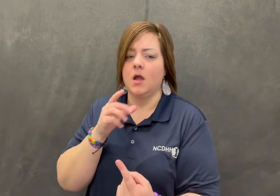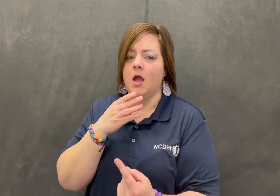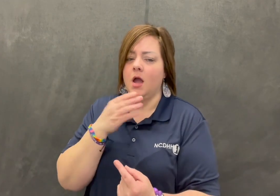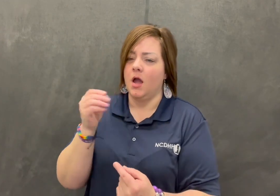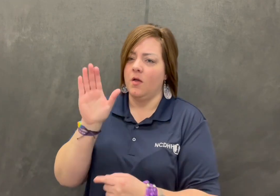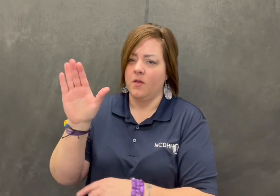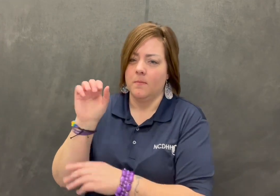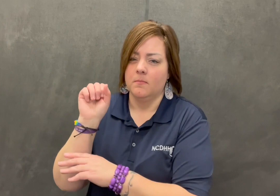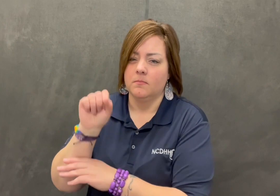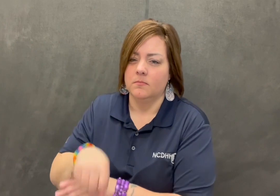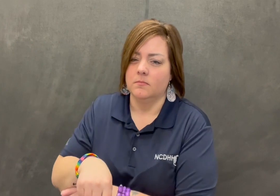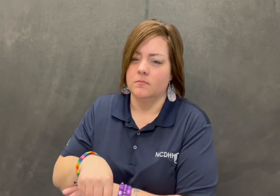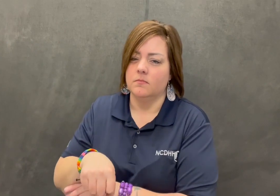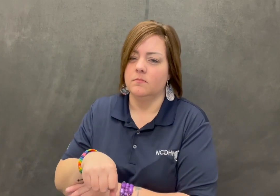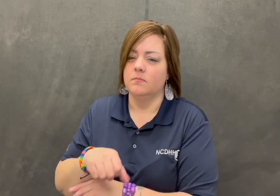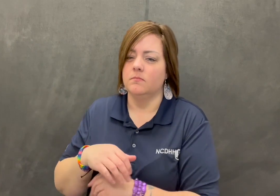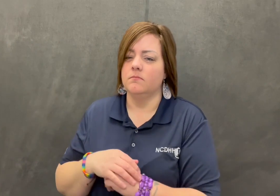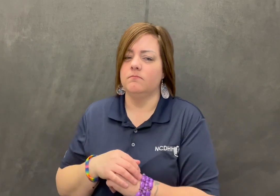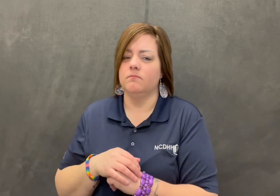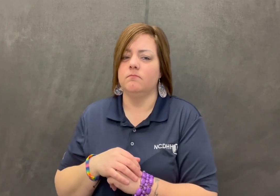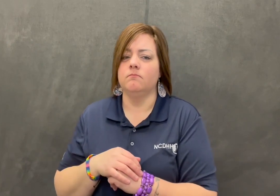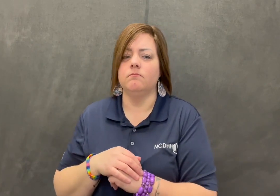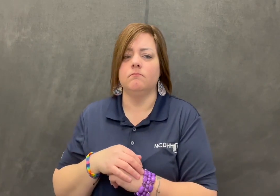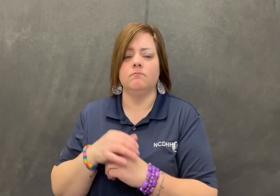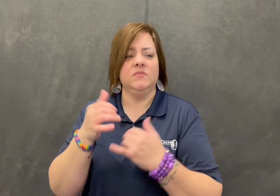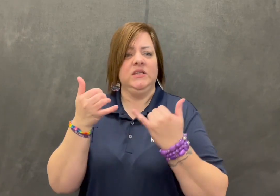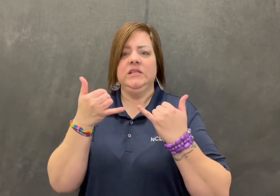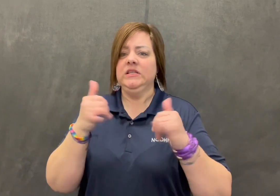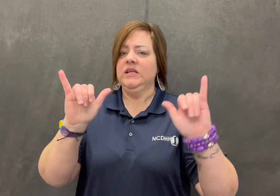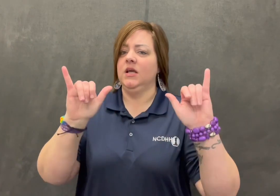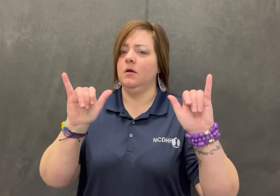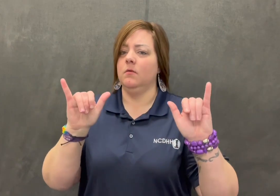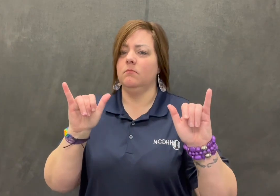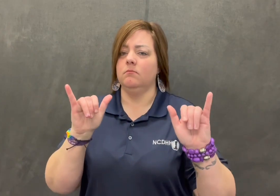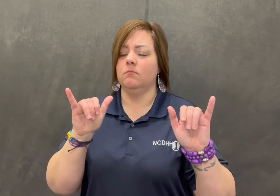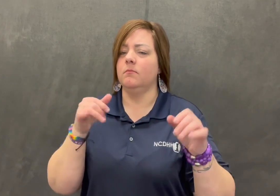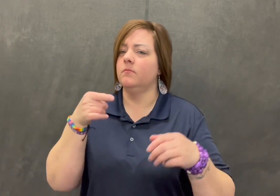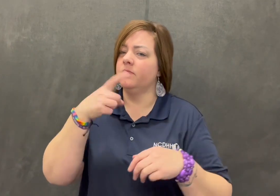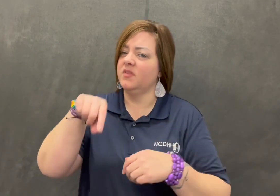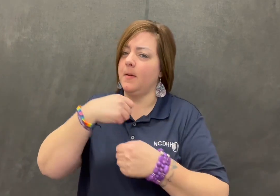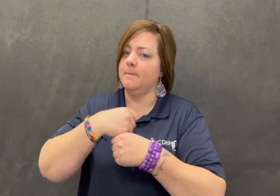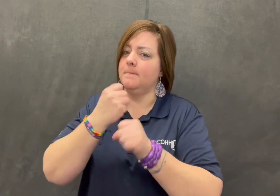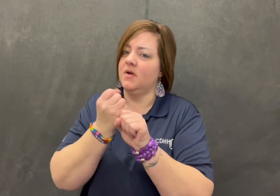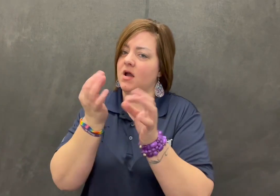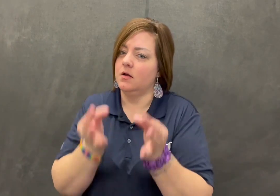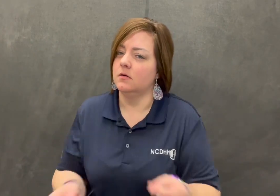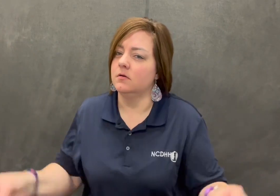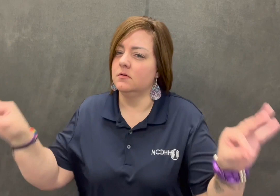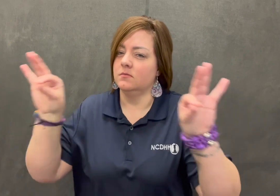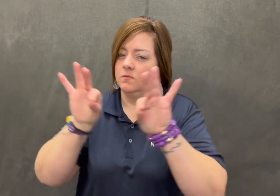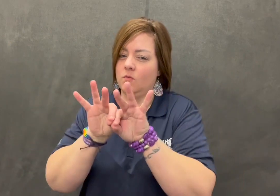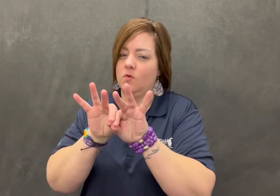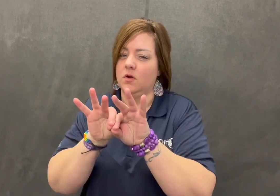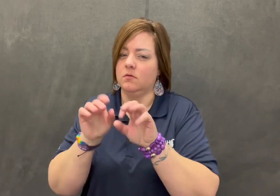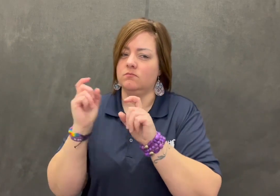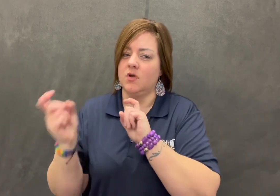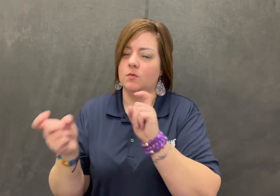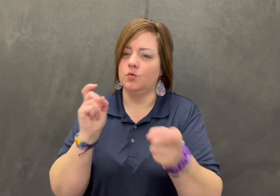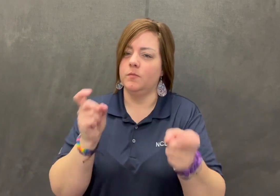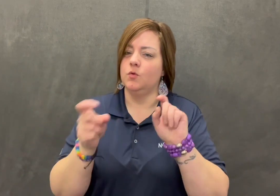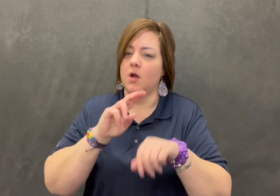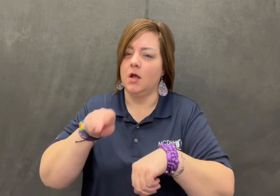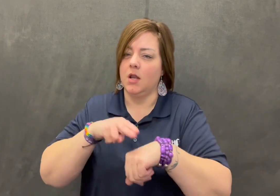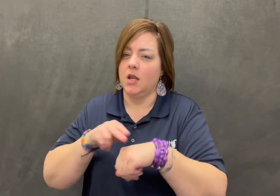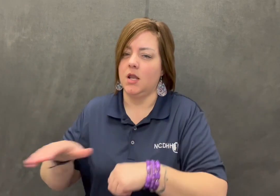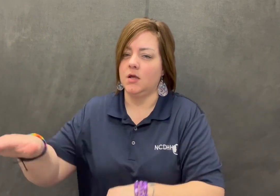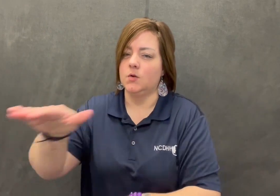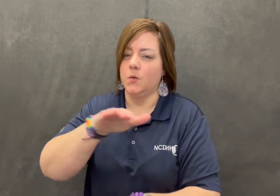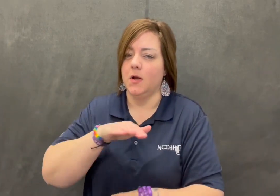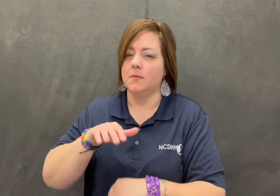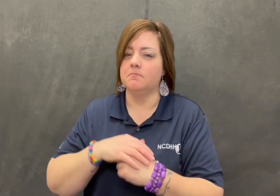and despite the barriers they faced they still were able to make vast contributions Nationwide